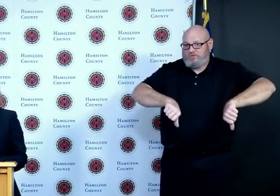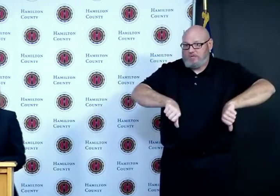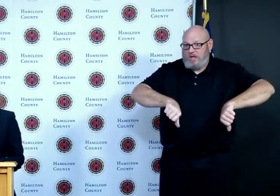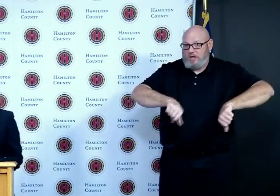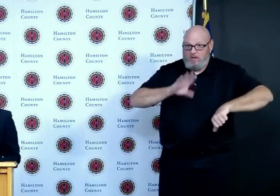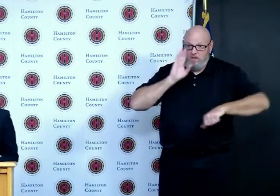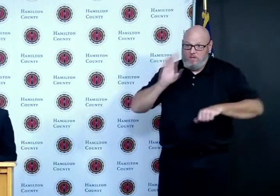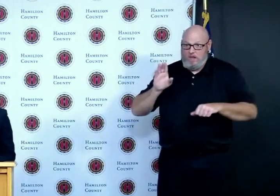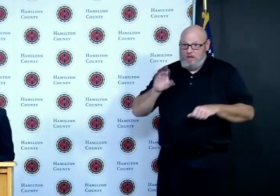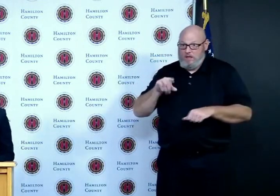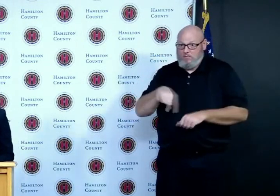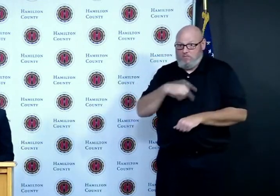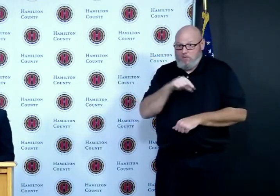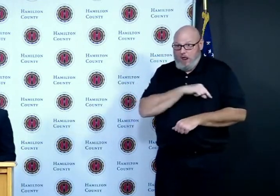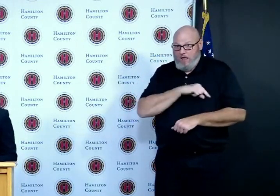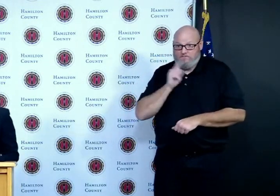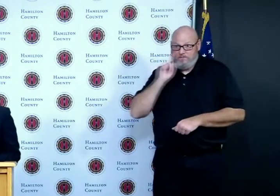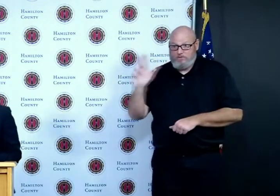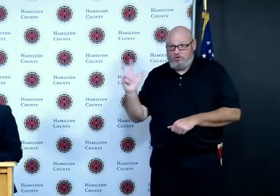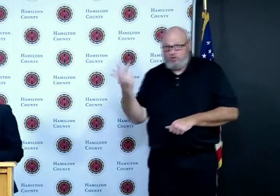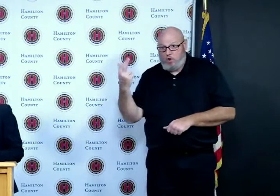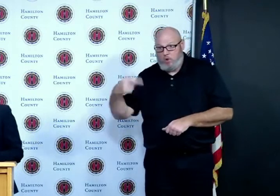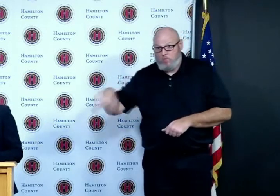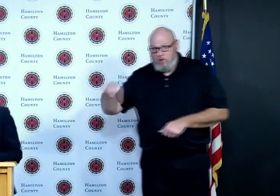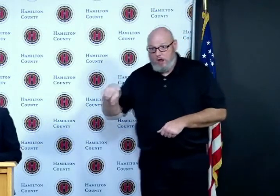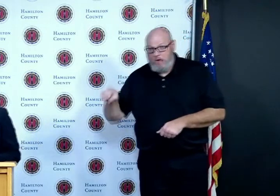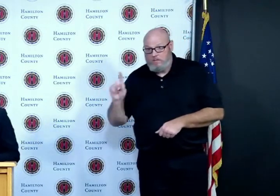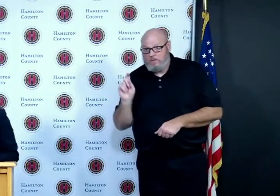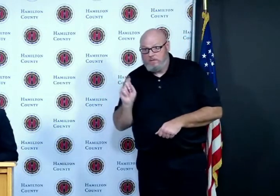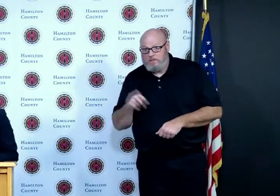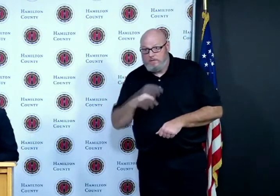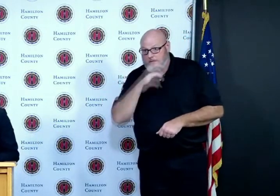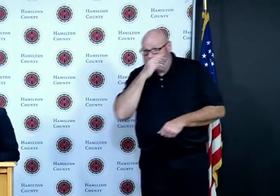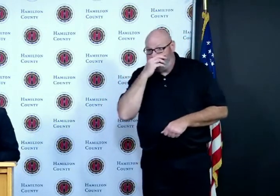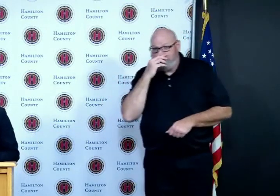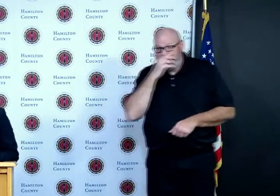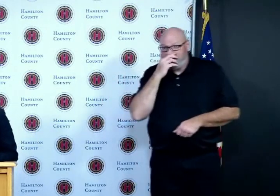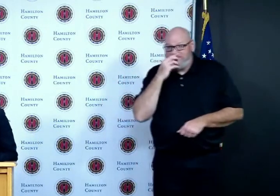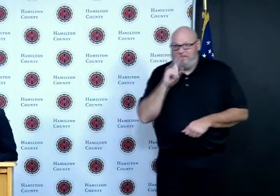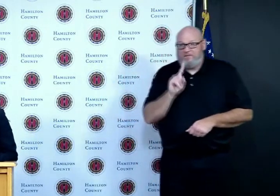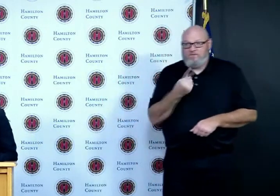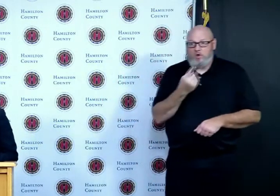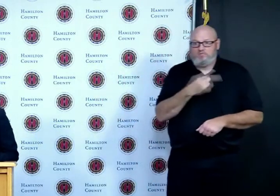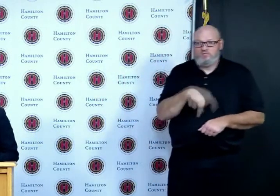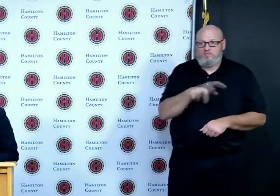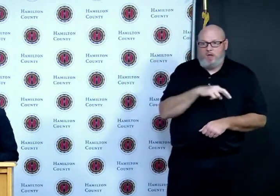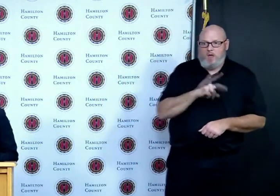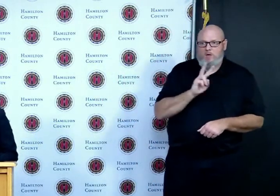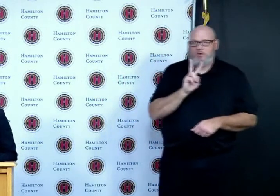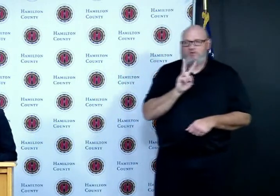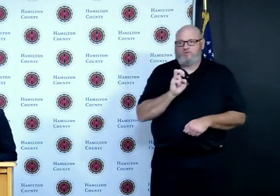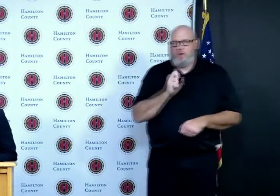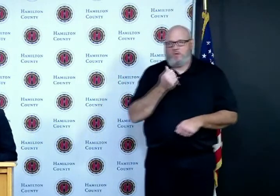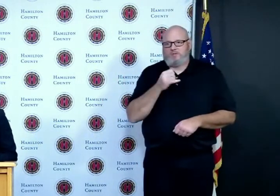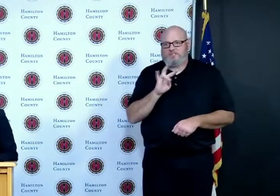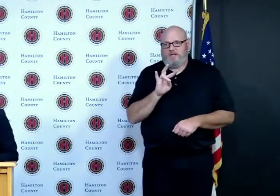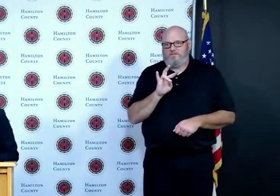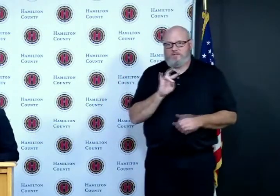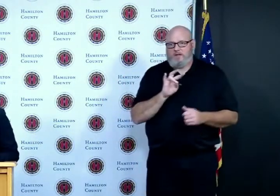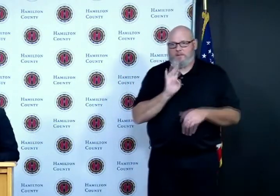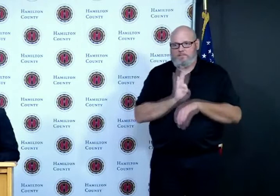of rounds okay yes the first two rounds the first round we funded 217 businesses the second round we